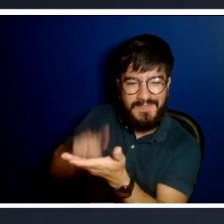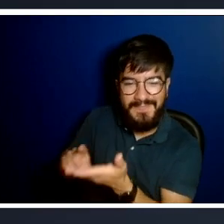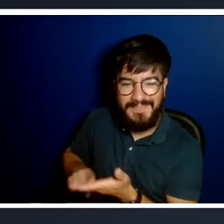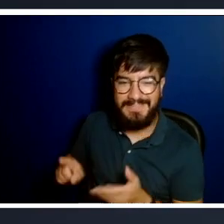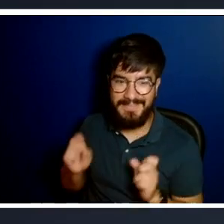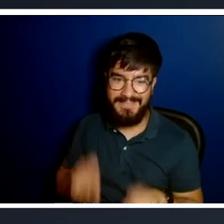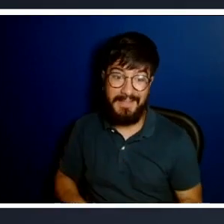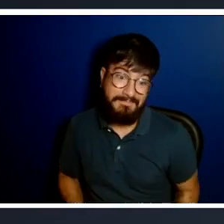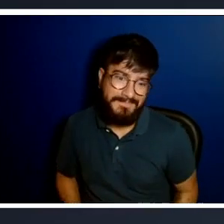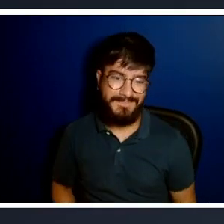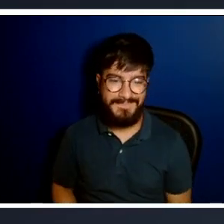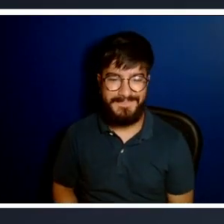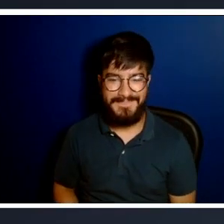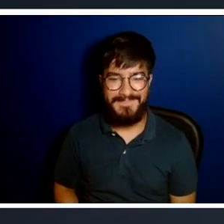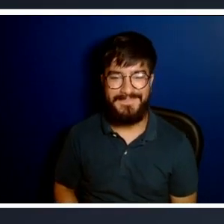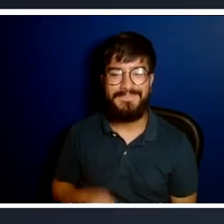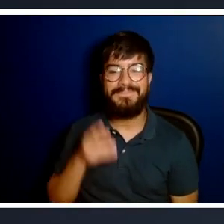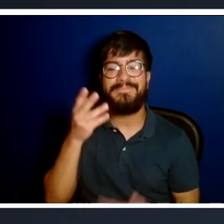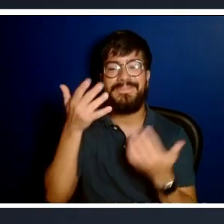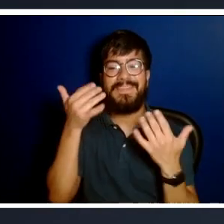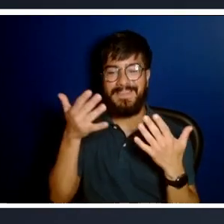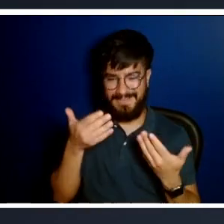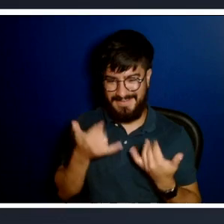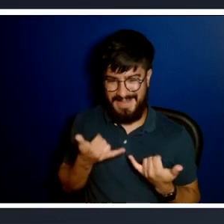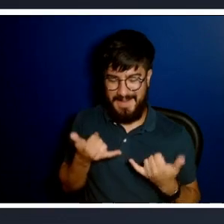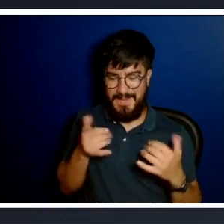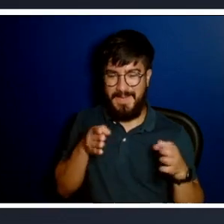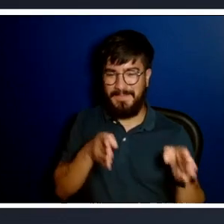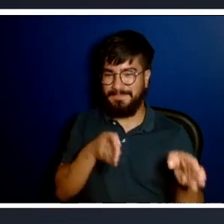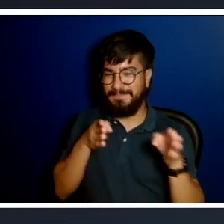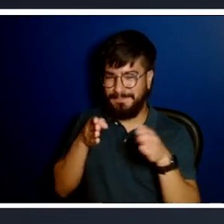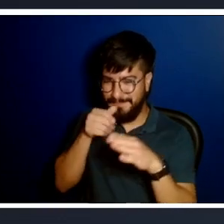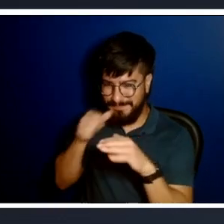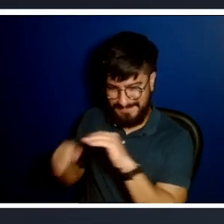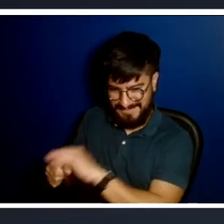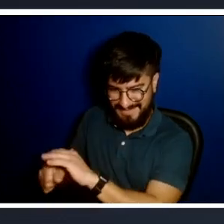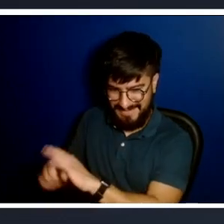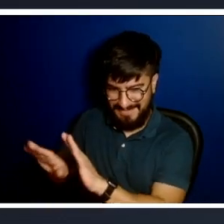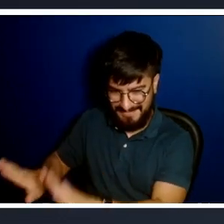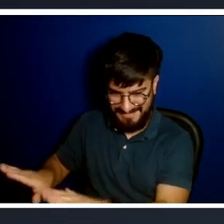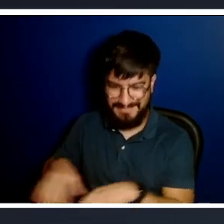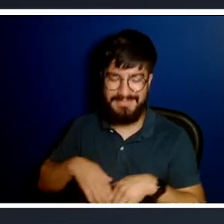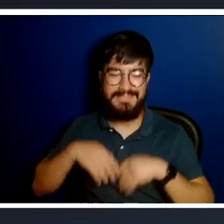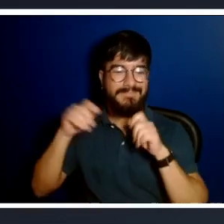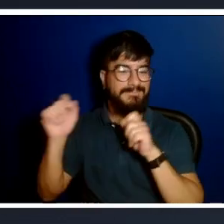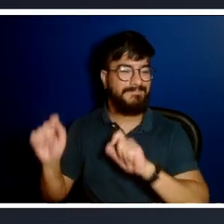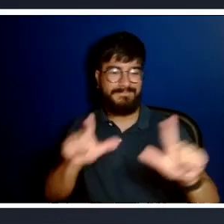we'll put it away. We'll put the slides back up, but that's a quick little example of what we do